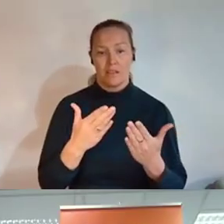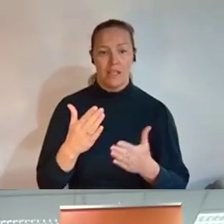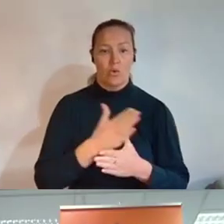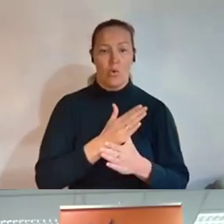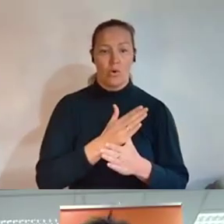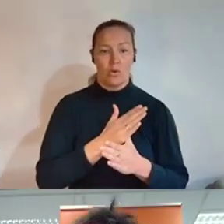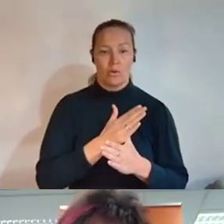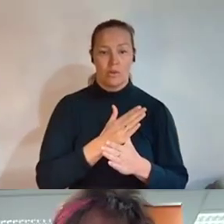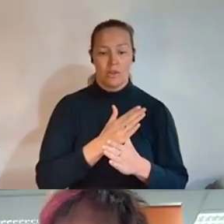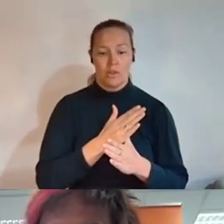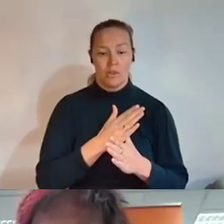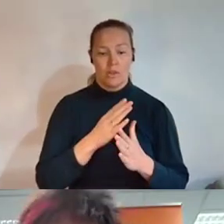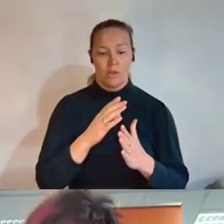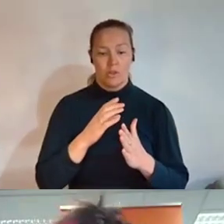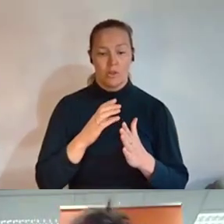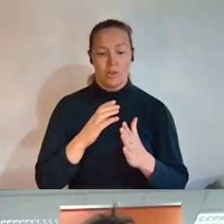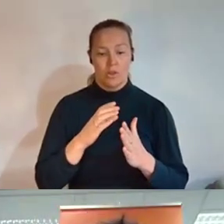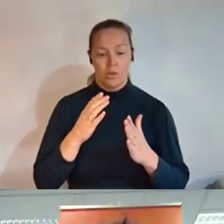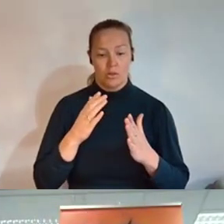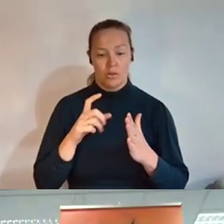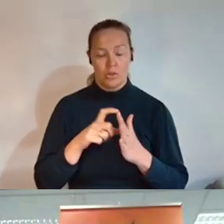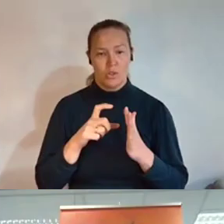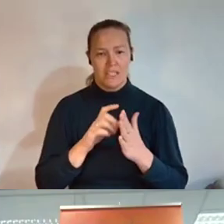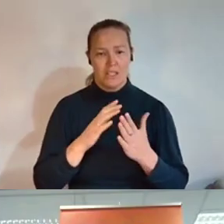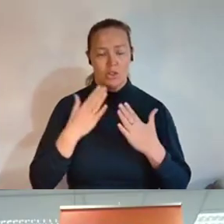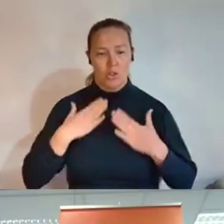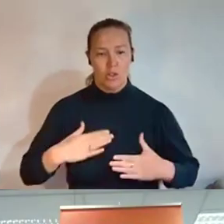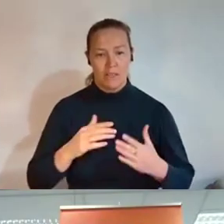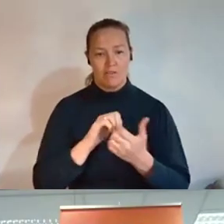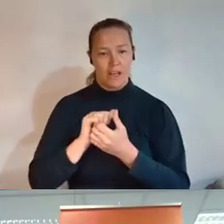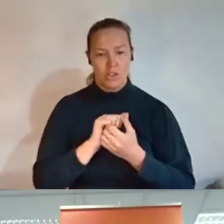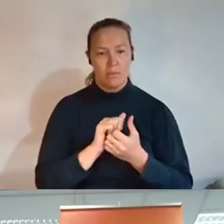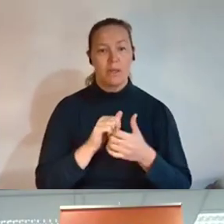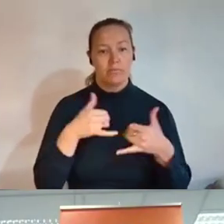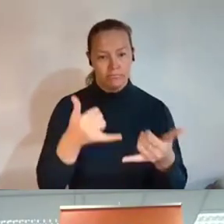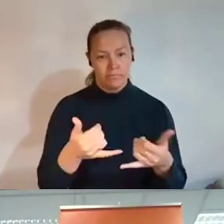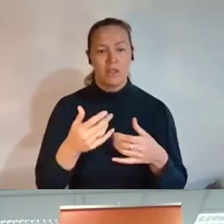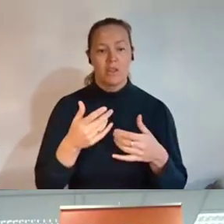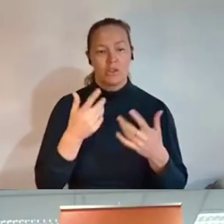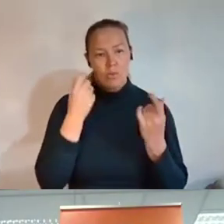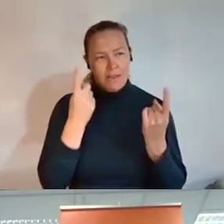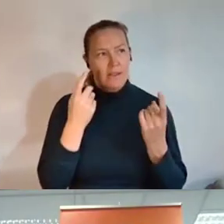fellowship to understand how other disabled people around the world do monitoring. And